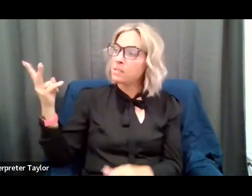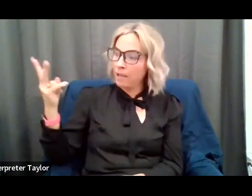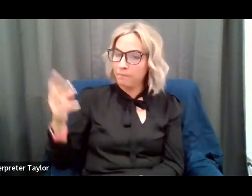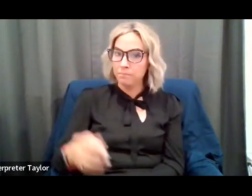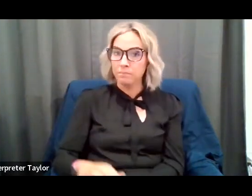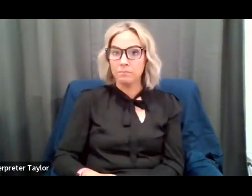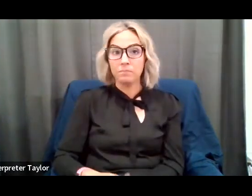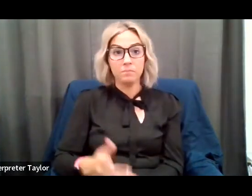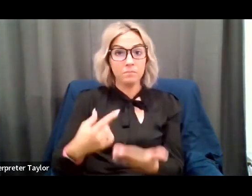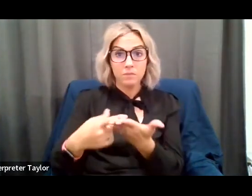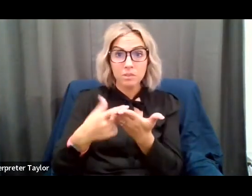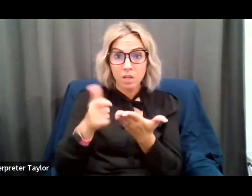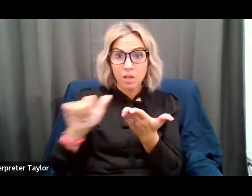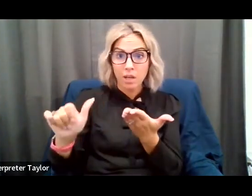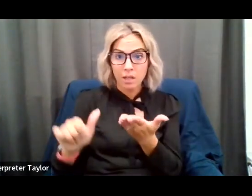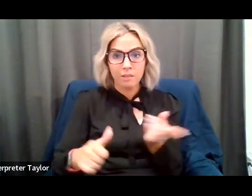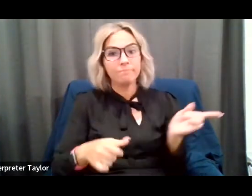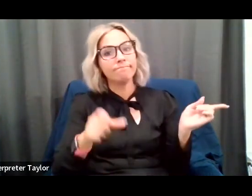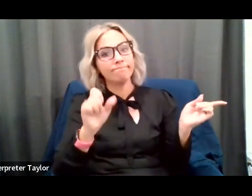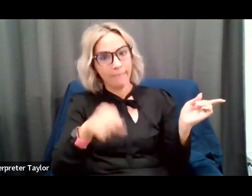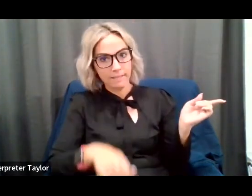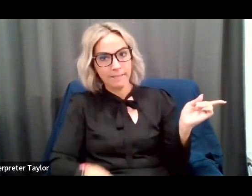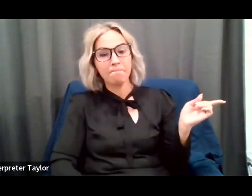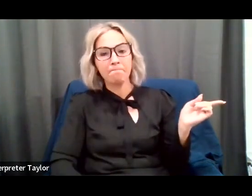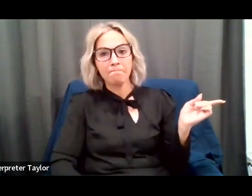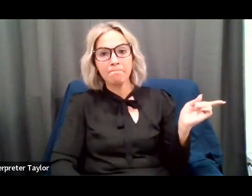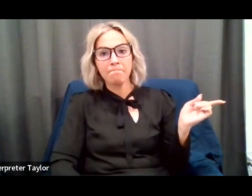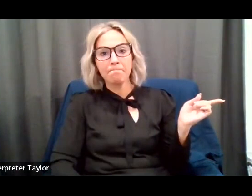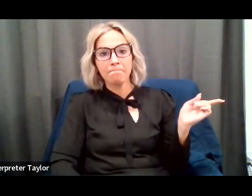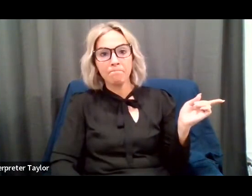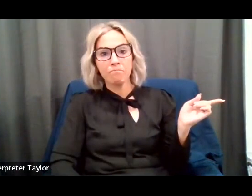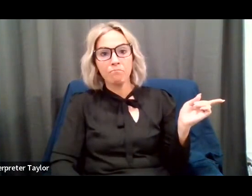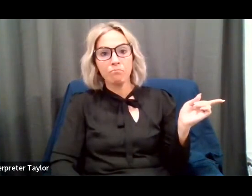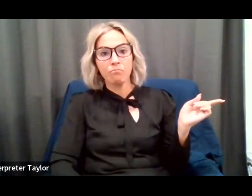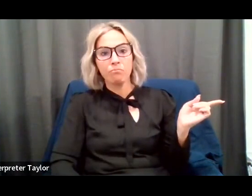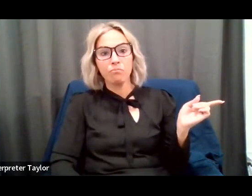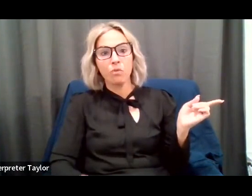Any discussion? [Uh, yes Mr. President, uh, on #14.6,]